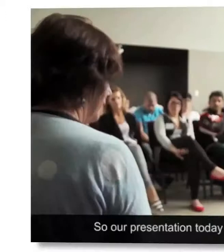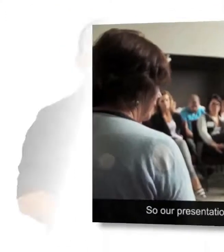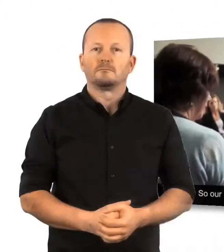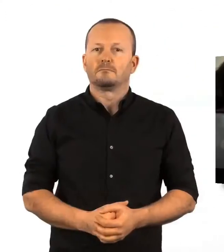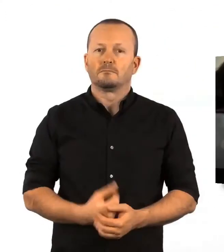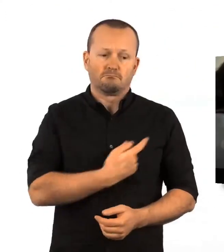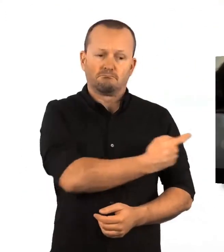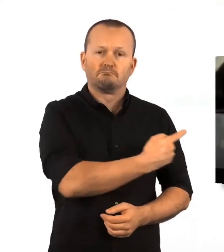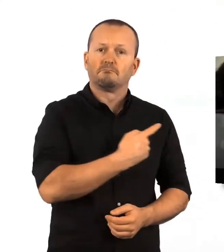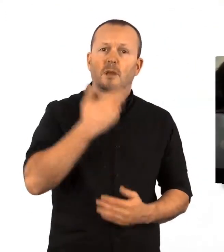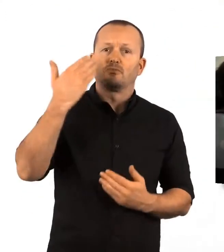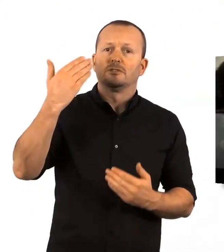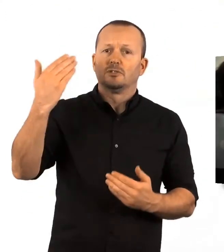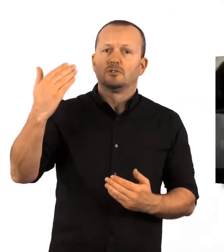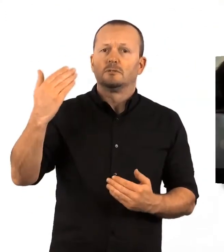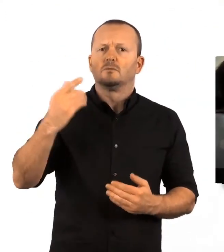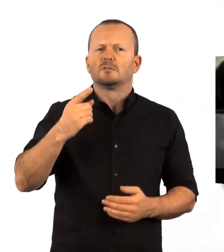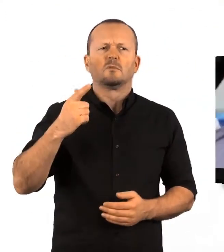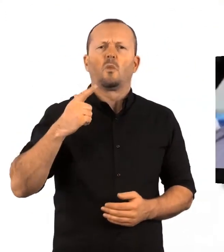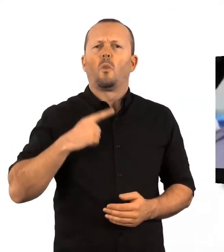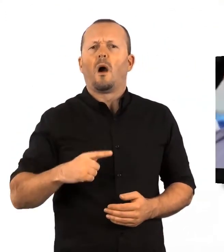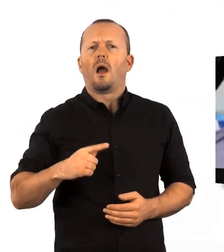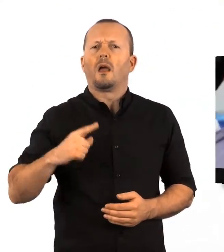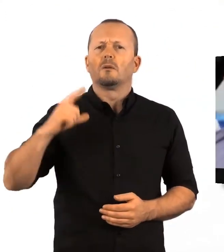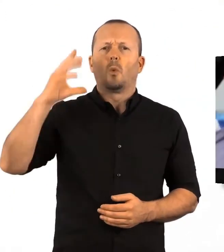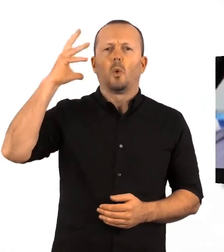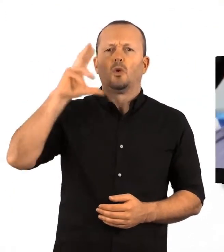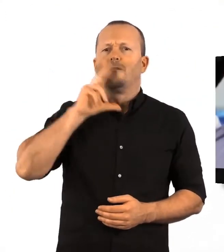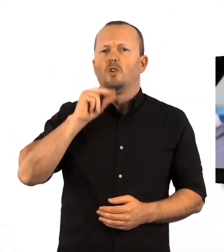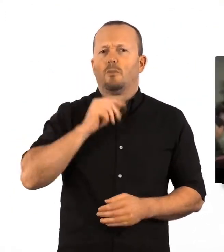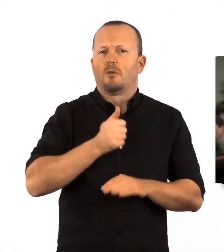Alexandra: So our presentation today was ‘Why Auditory Verbal Therapy’ highlighting to